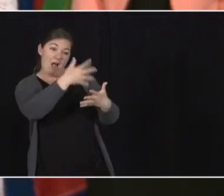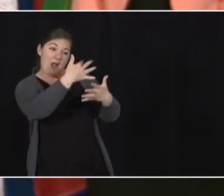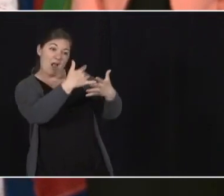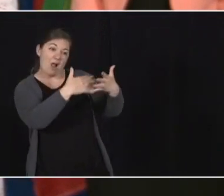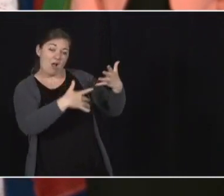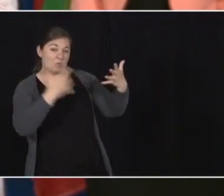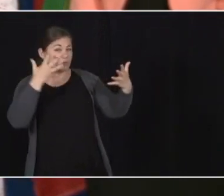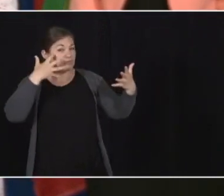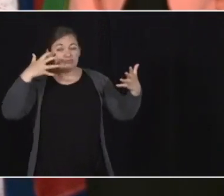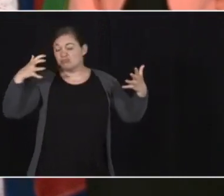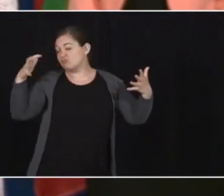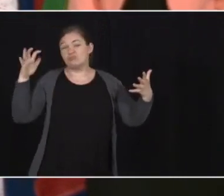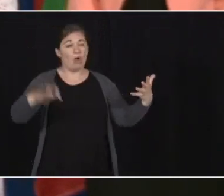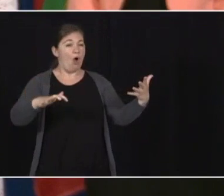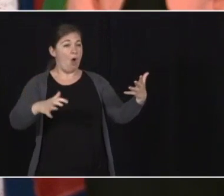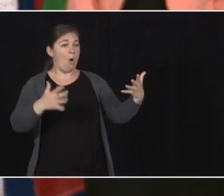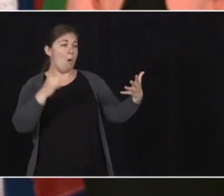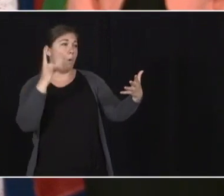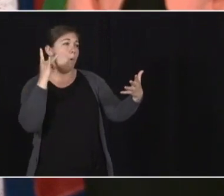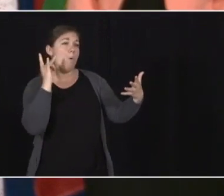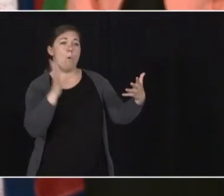horrifying observations